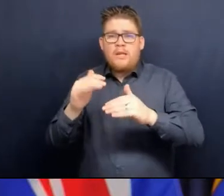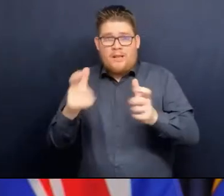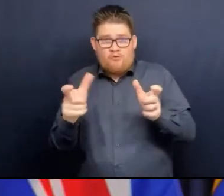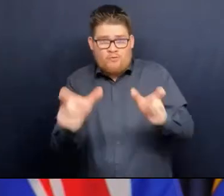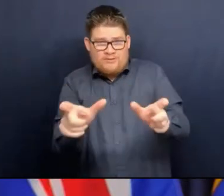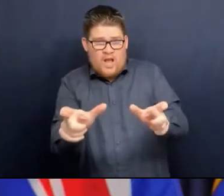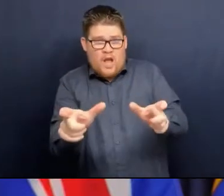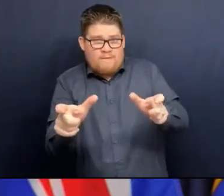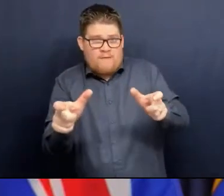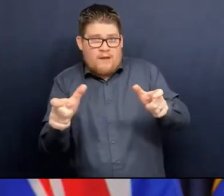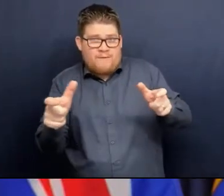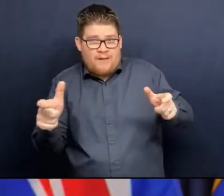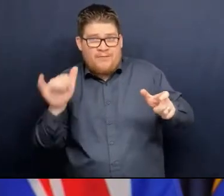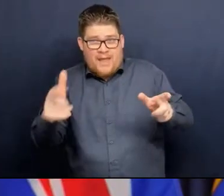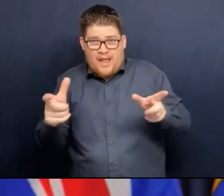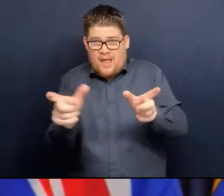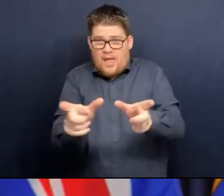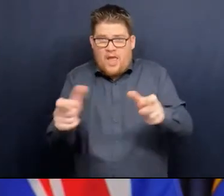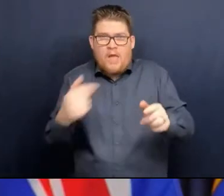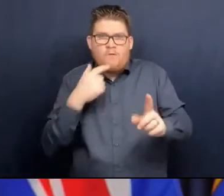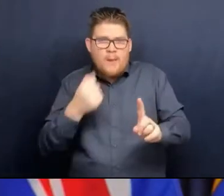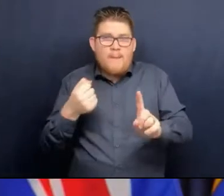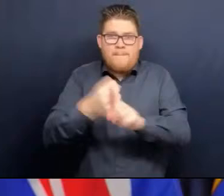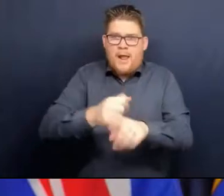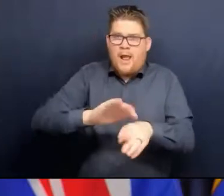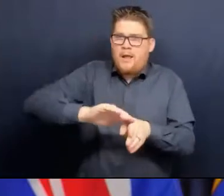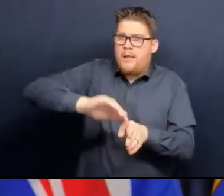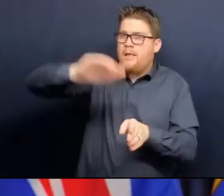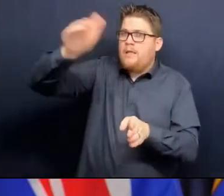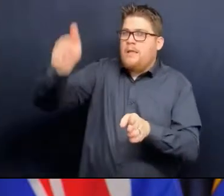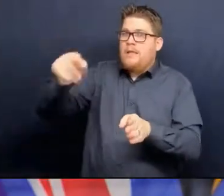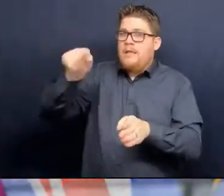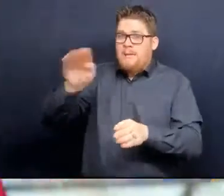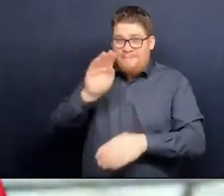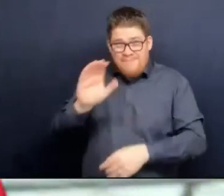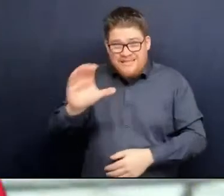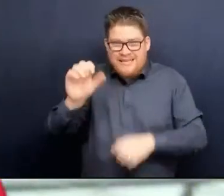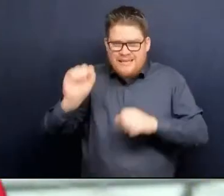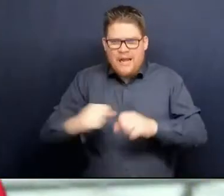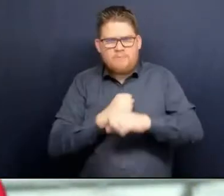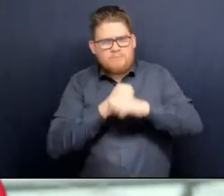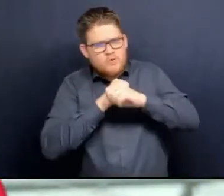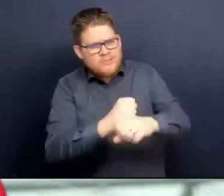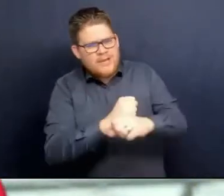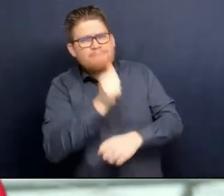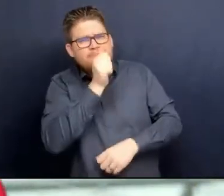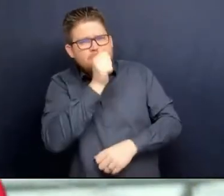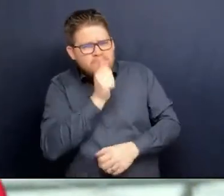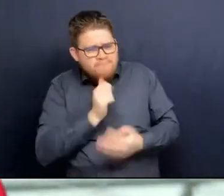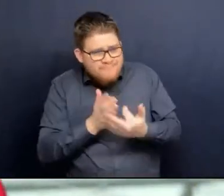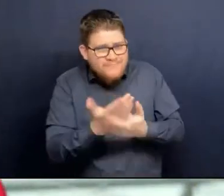gets slammed by another surge of cases. How resilient BC going to